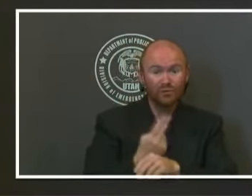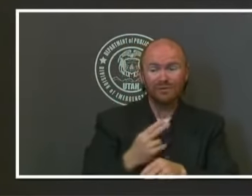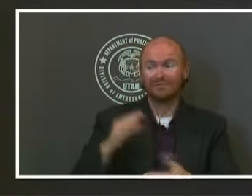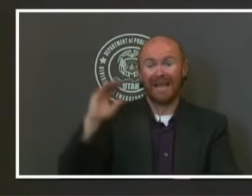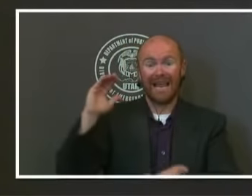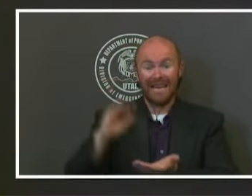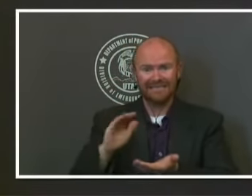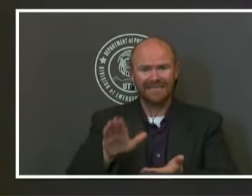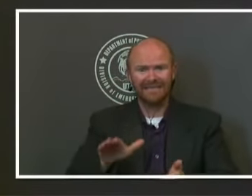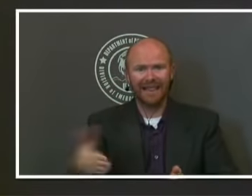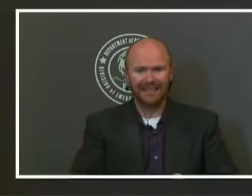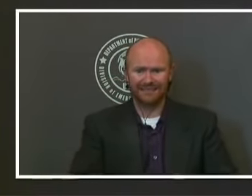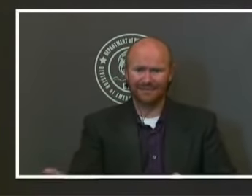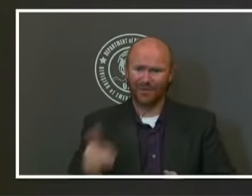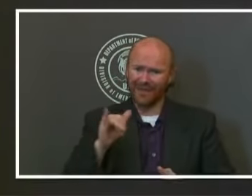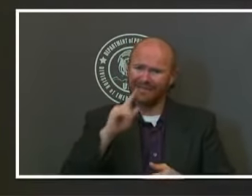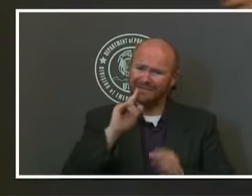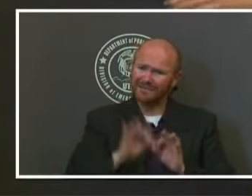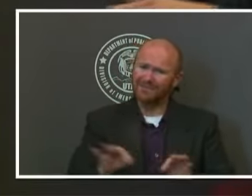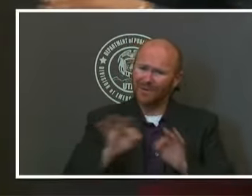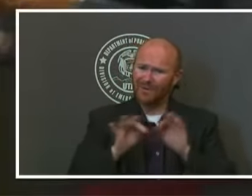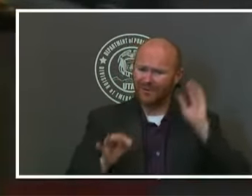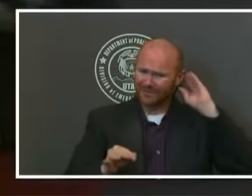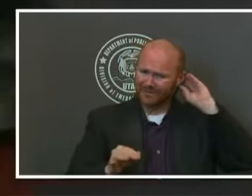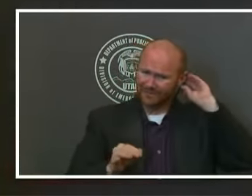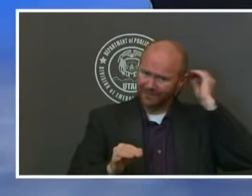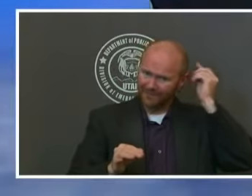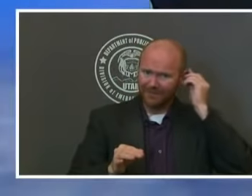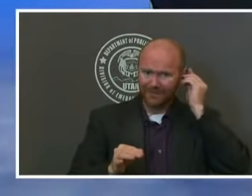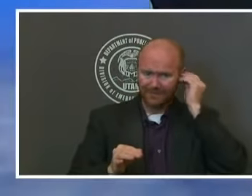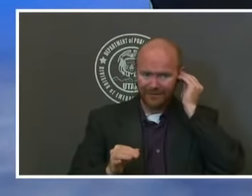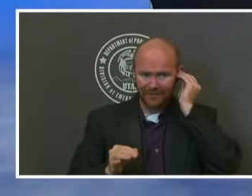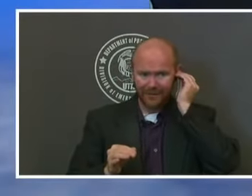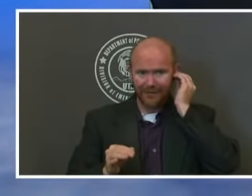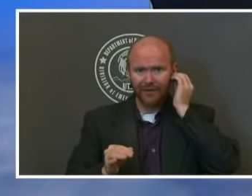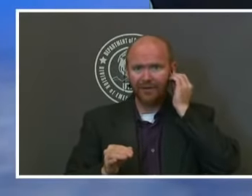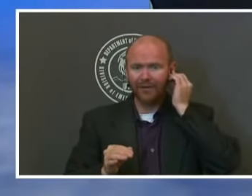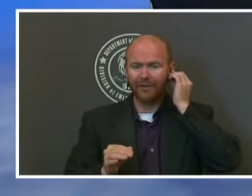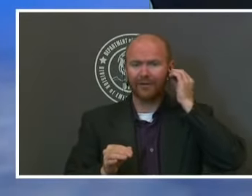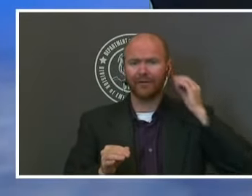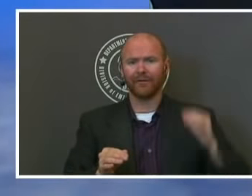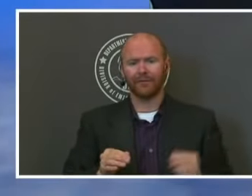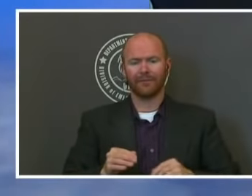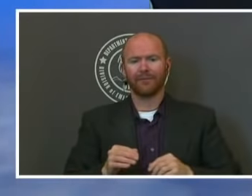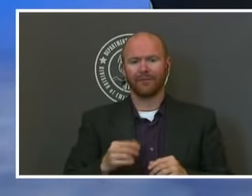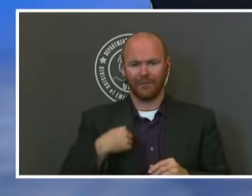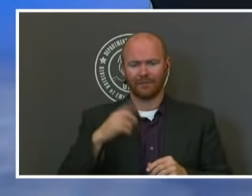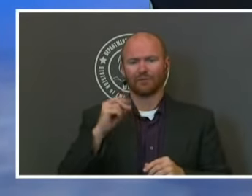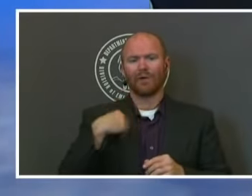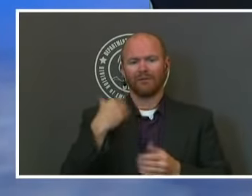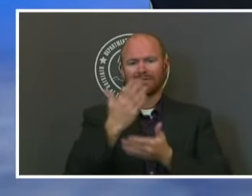all take very seriously